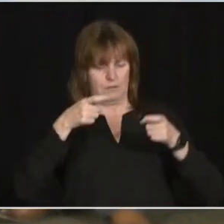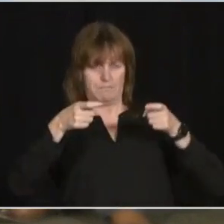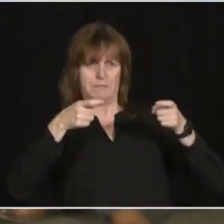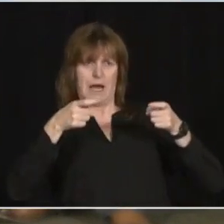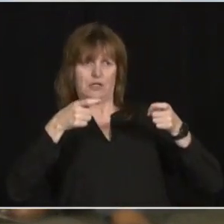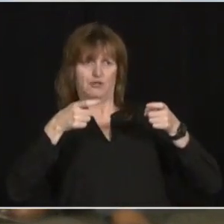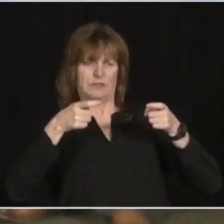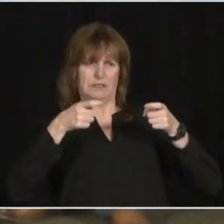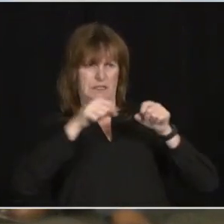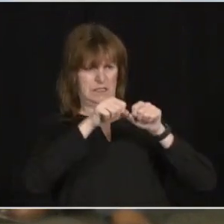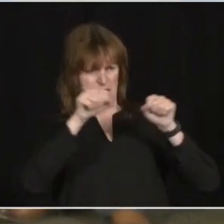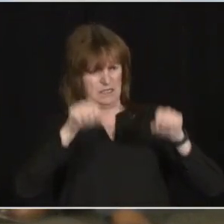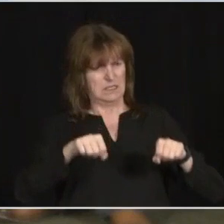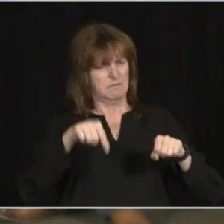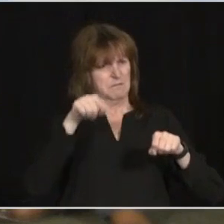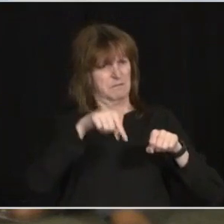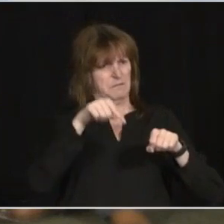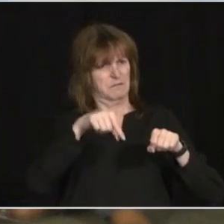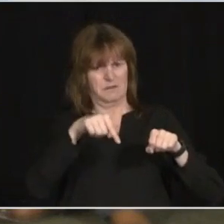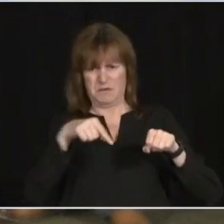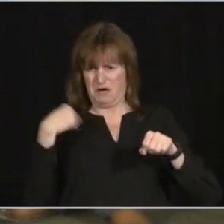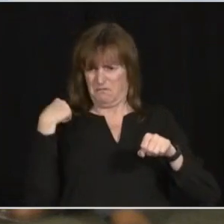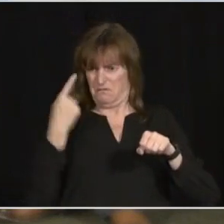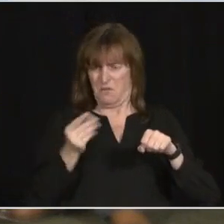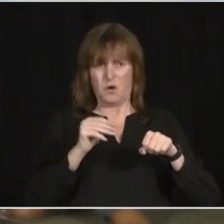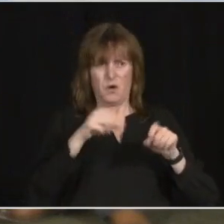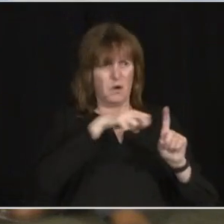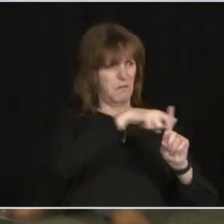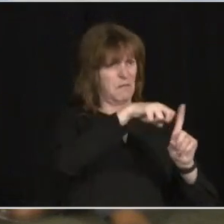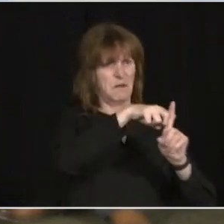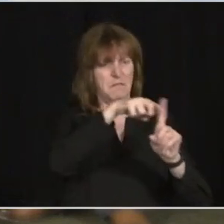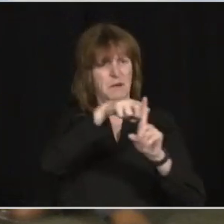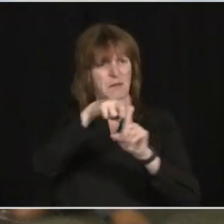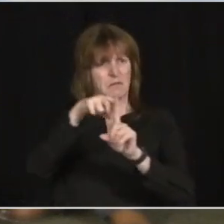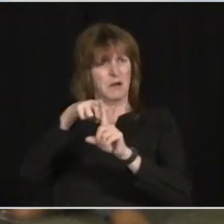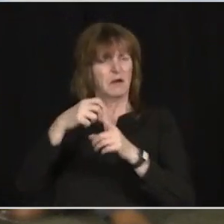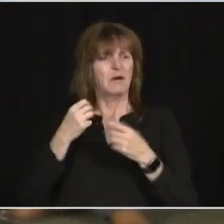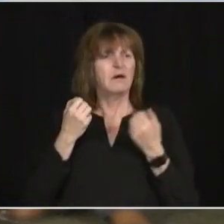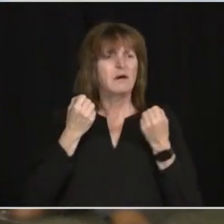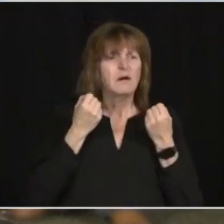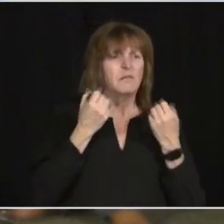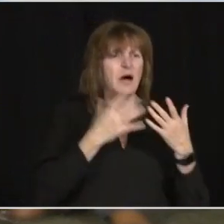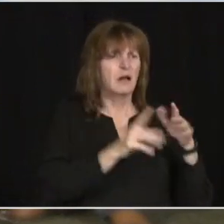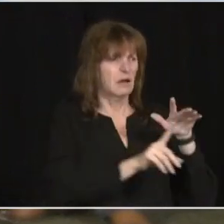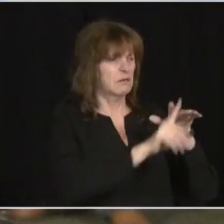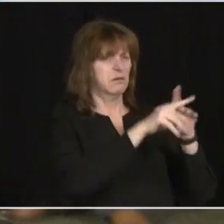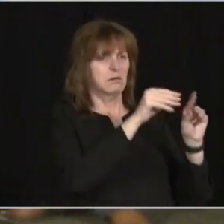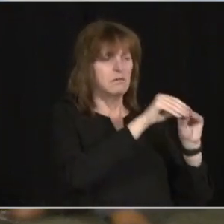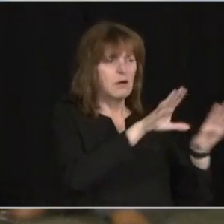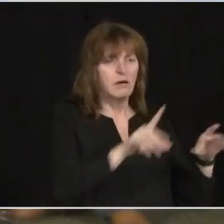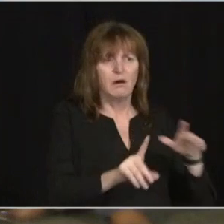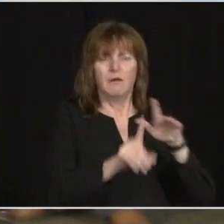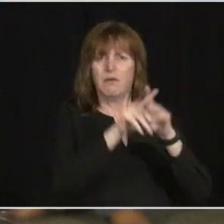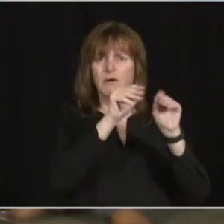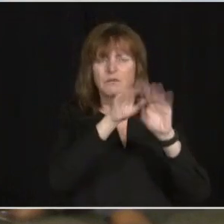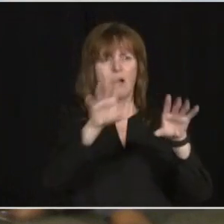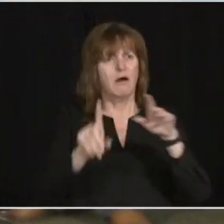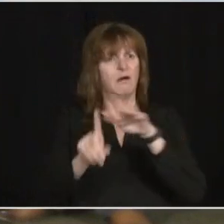anywhere near as many problems with in infection prevention and control as the previous comprehensive system did? I'm